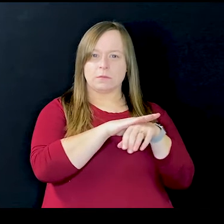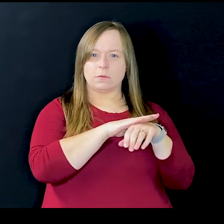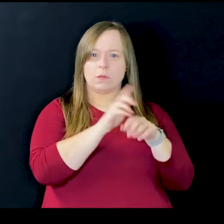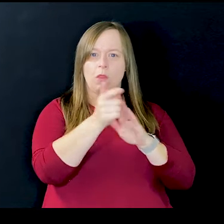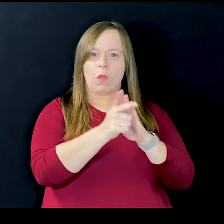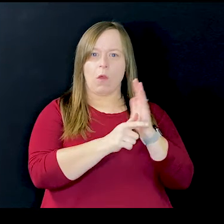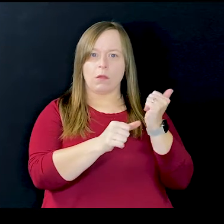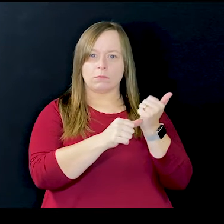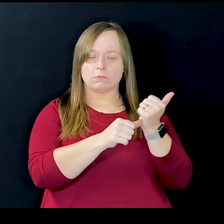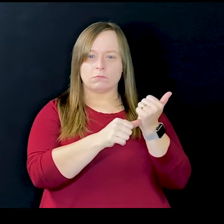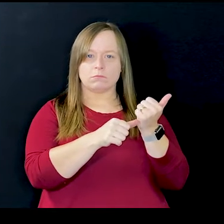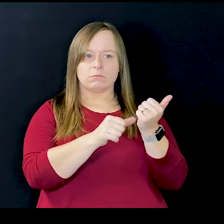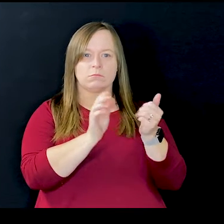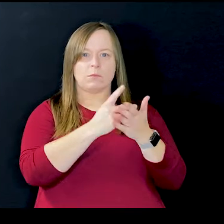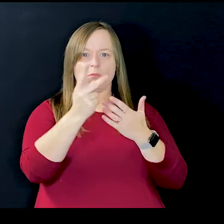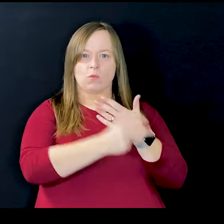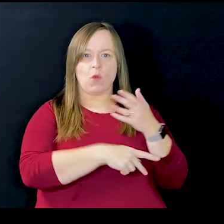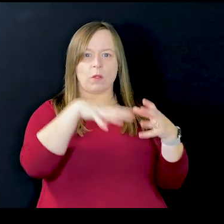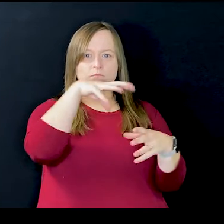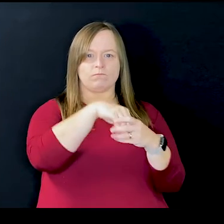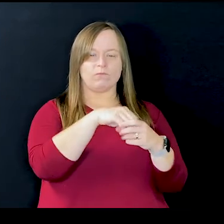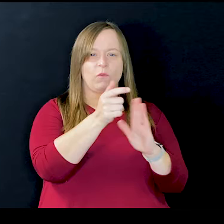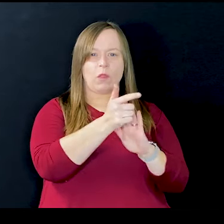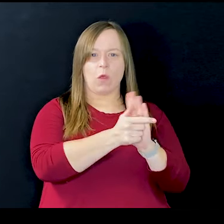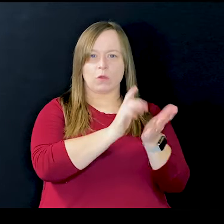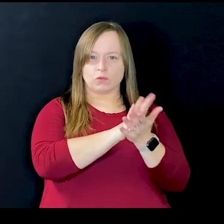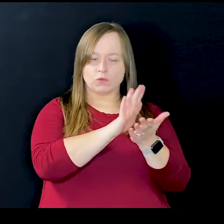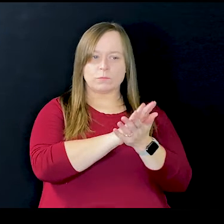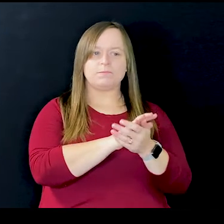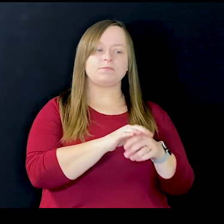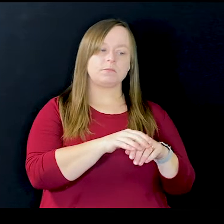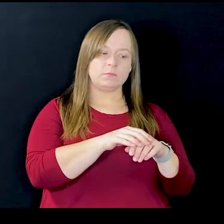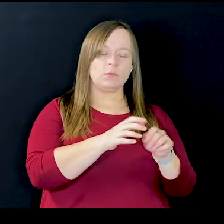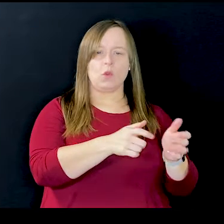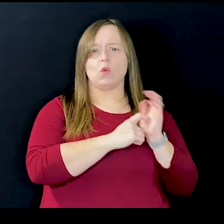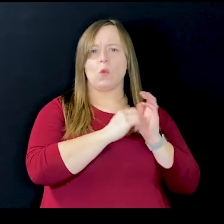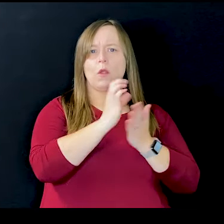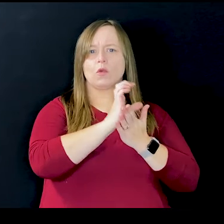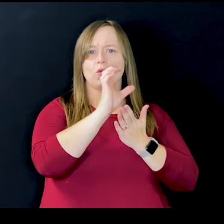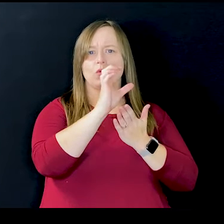Clinic, as part of my program and for law school. It was a required course.